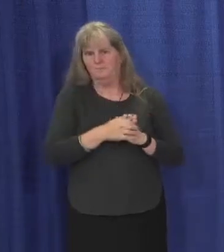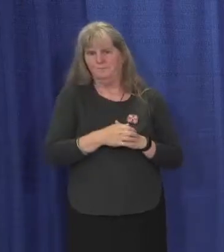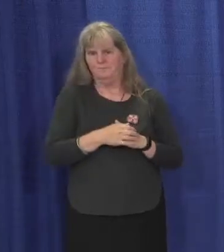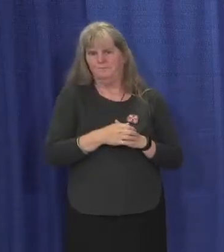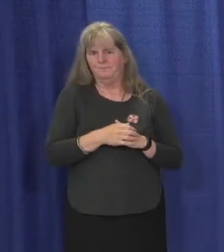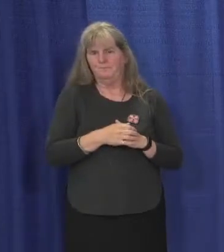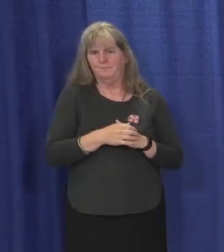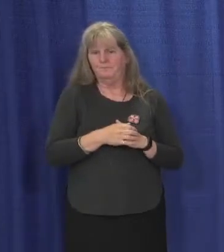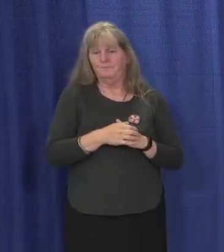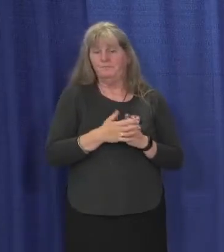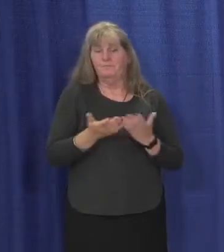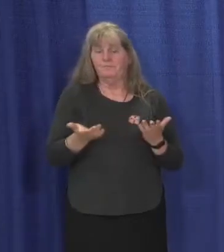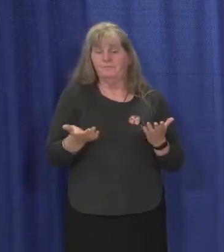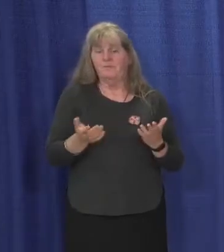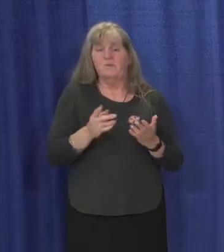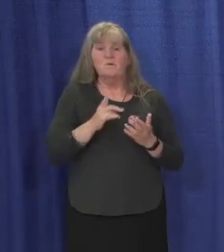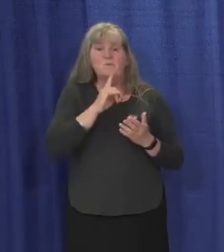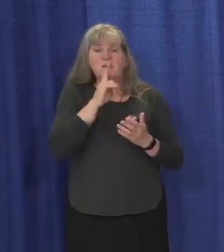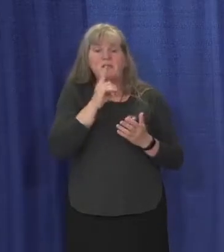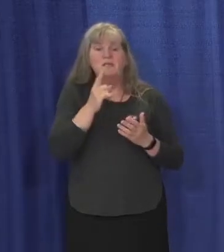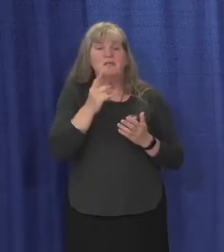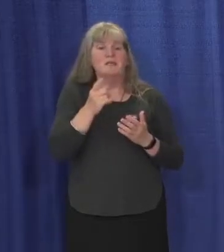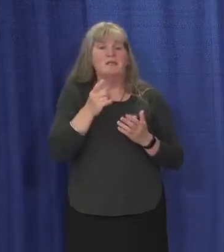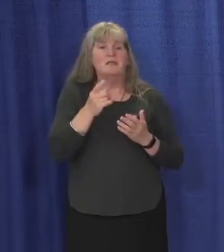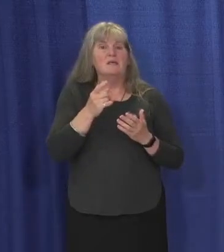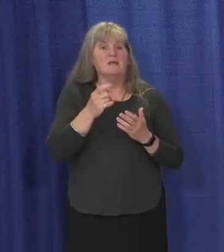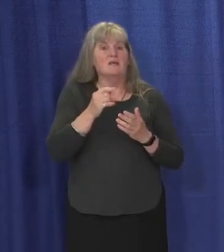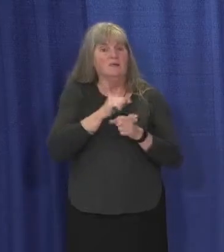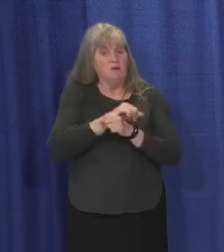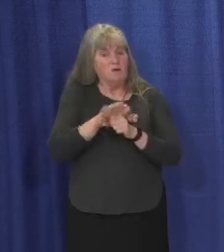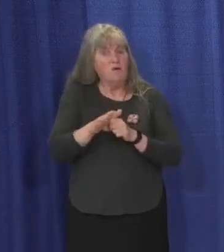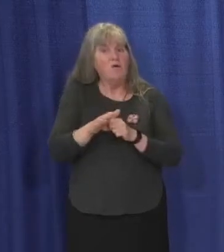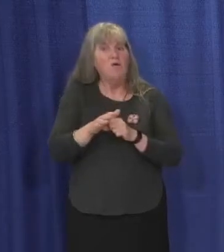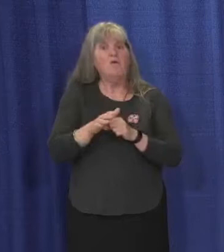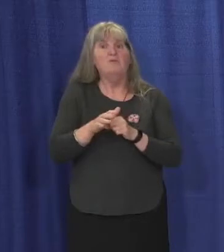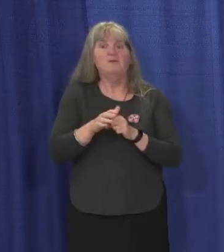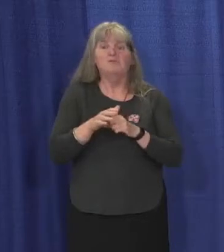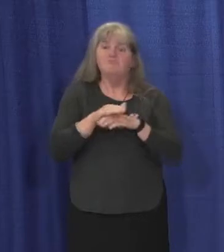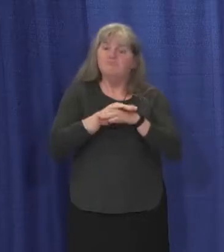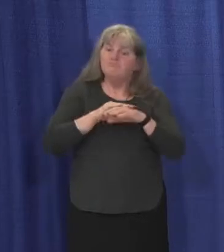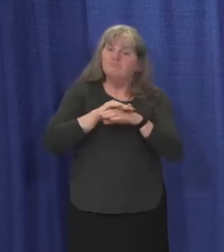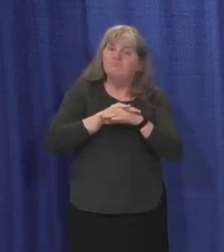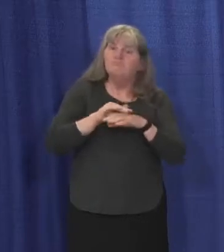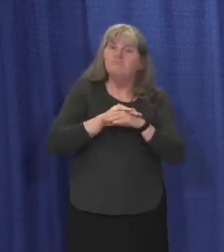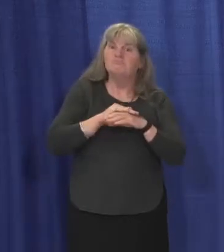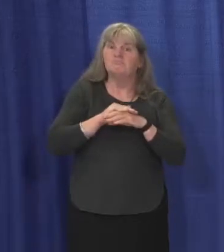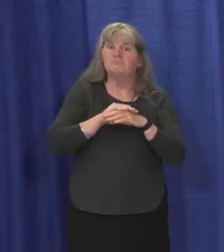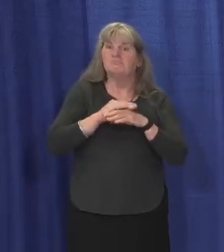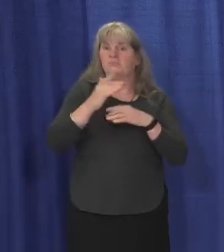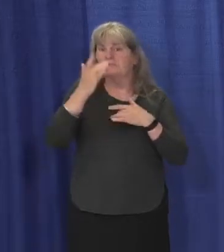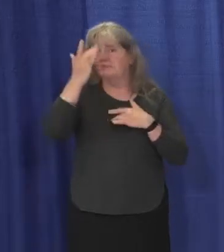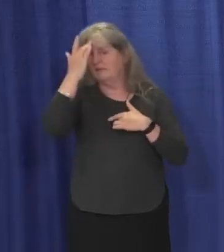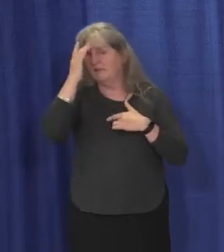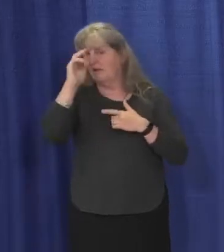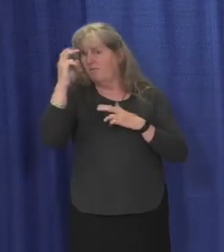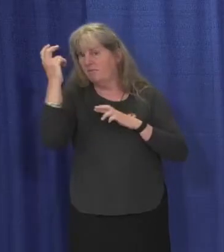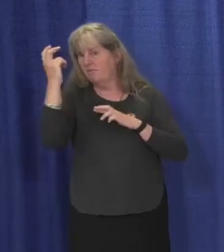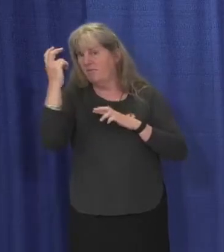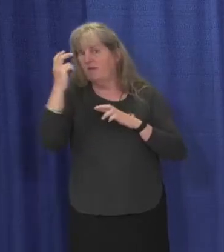sick. And they know that this is a mild illness and you need lots of people infected to get sick